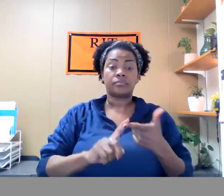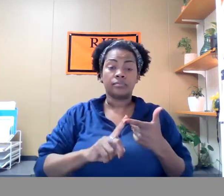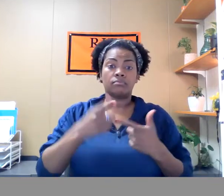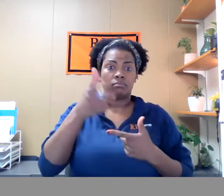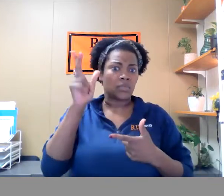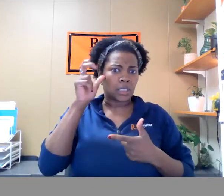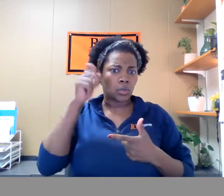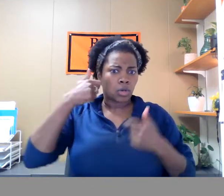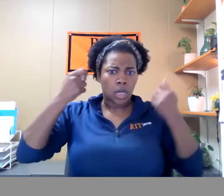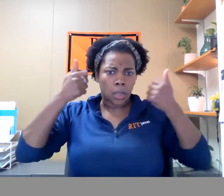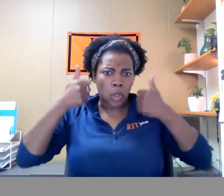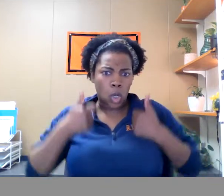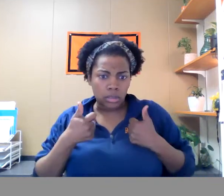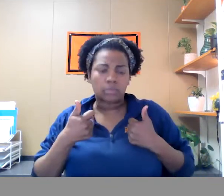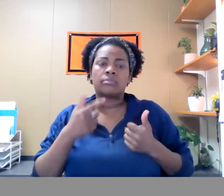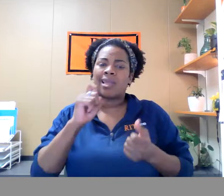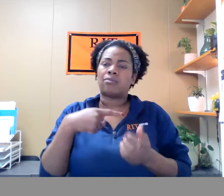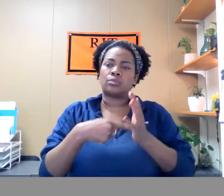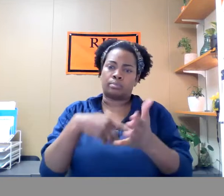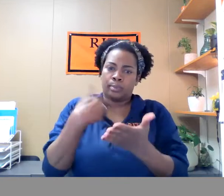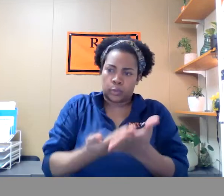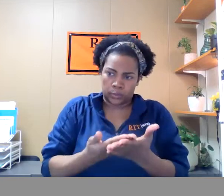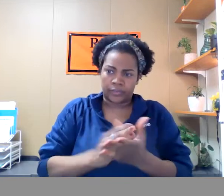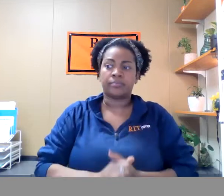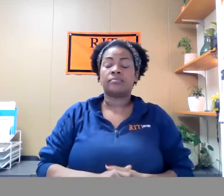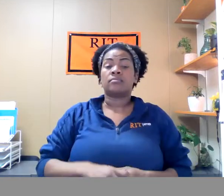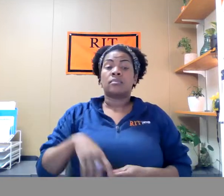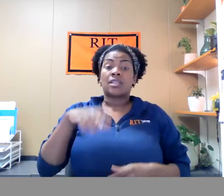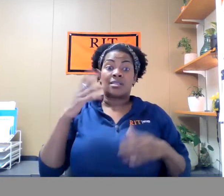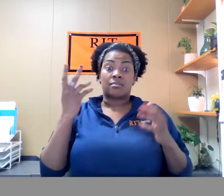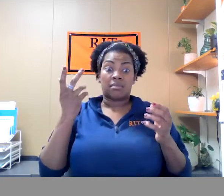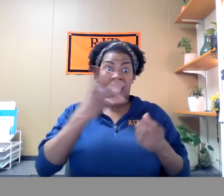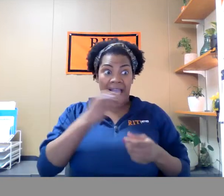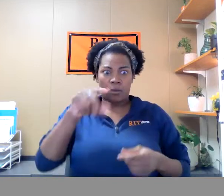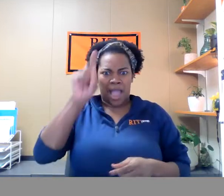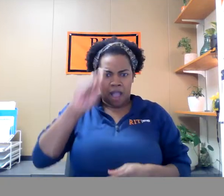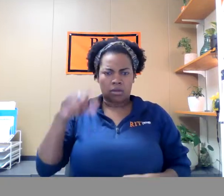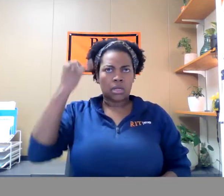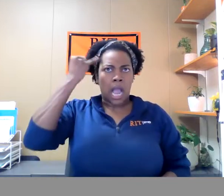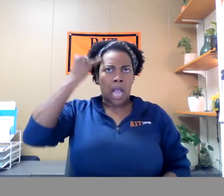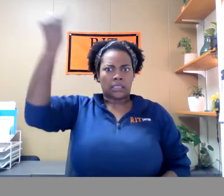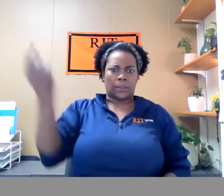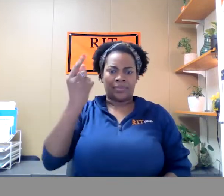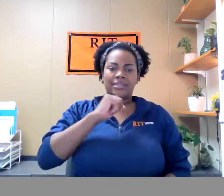in Spring of 2022, and you have some sort of hearing loss, then you can be a contestant.